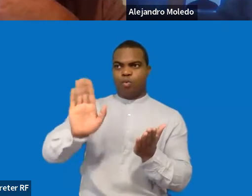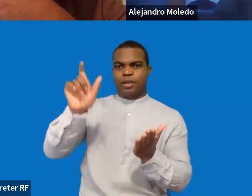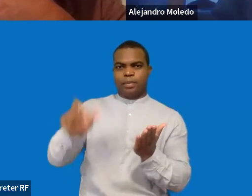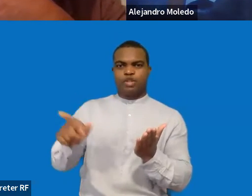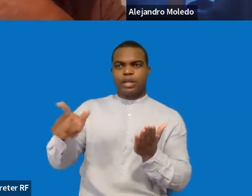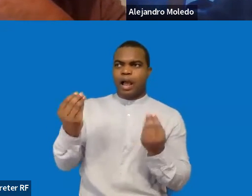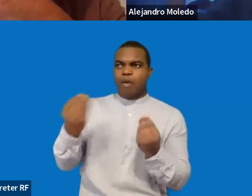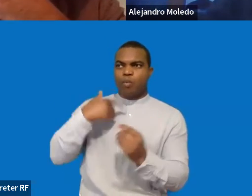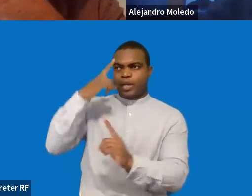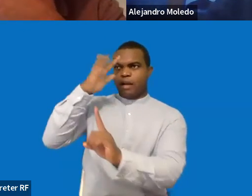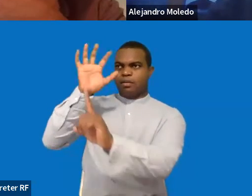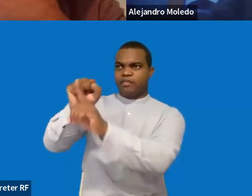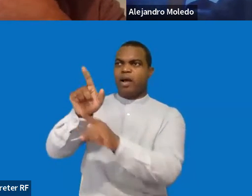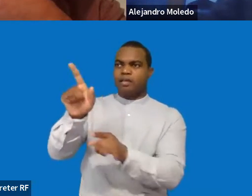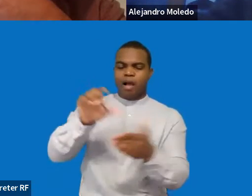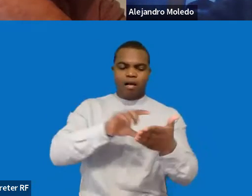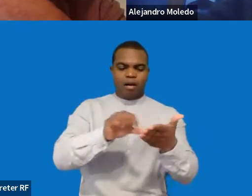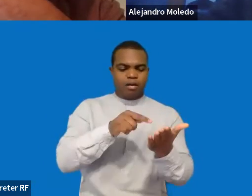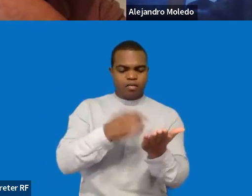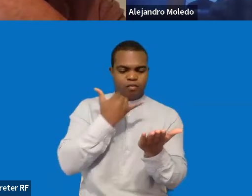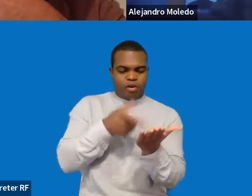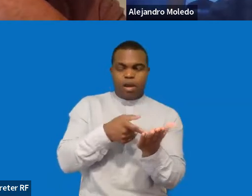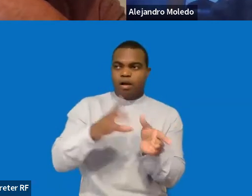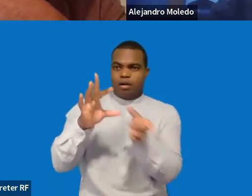The directive does not go into details,